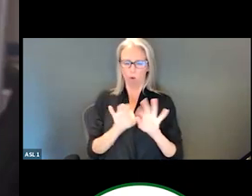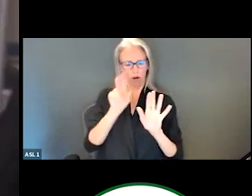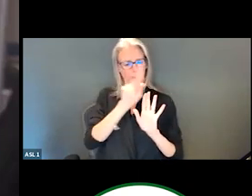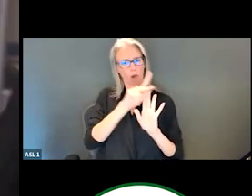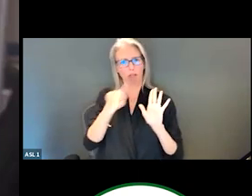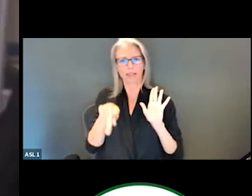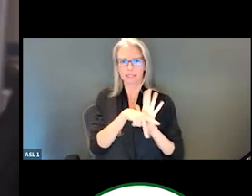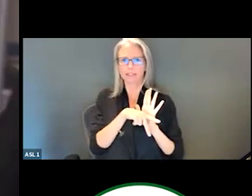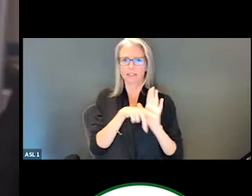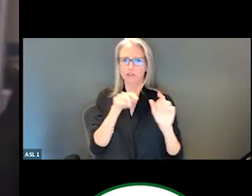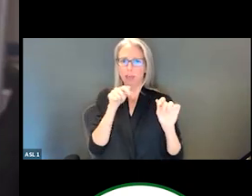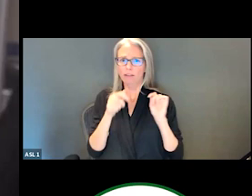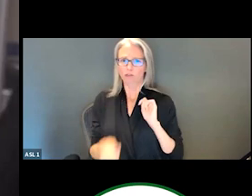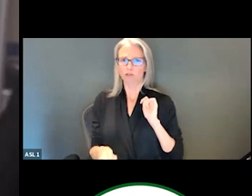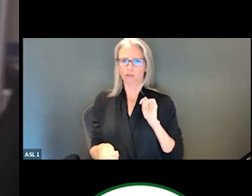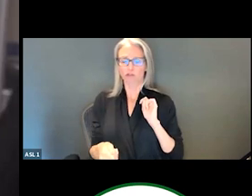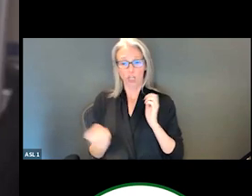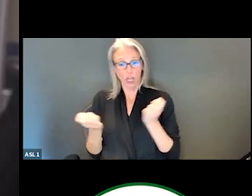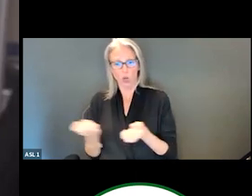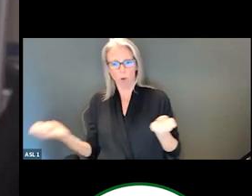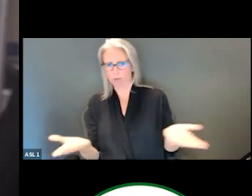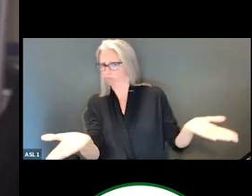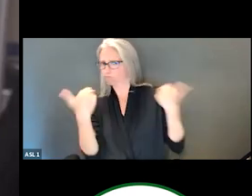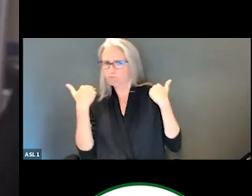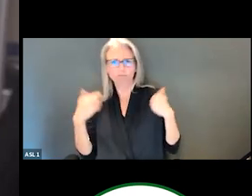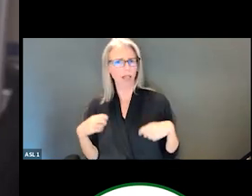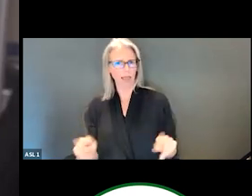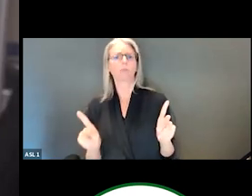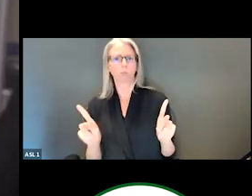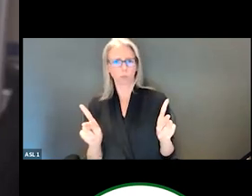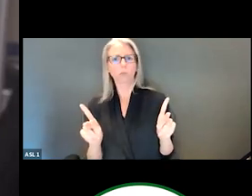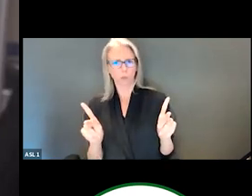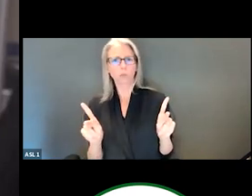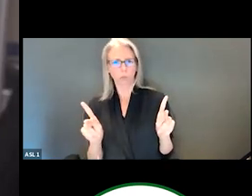And, and this is the exactly the type of recommendation that we want to make sure we add into the